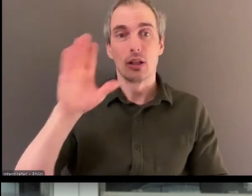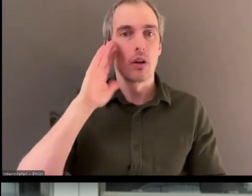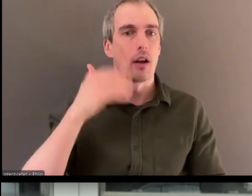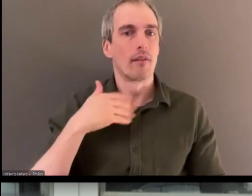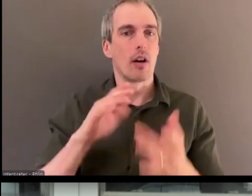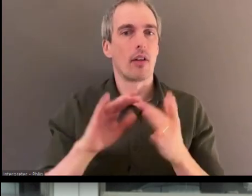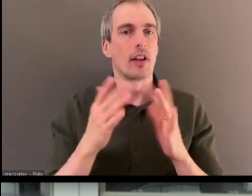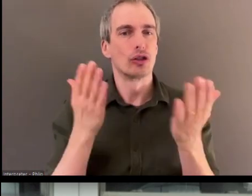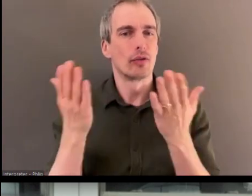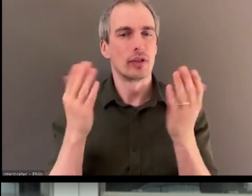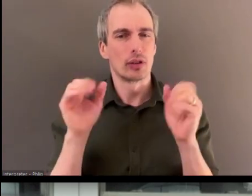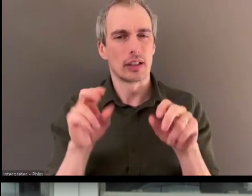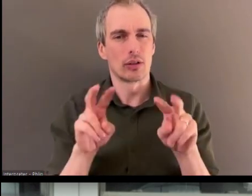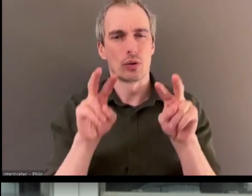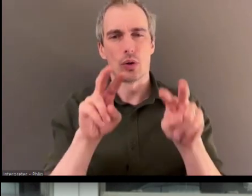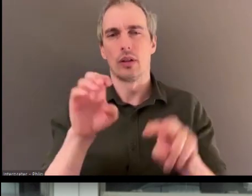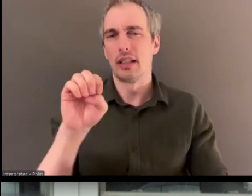equalify.uic.edu and any